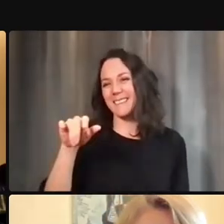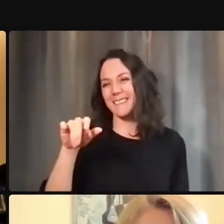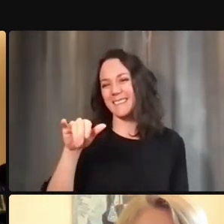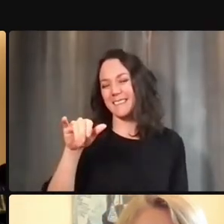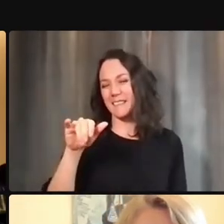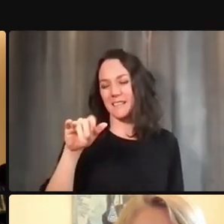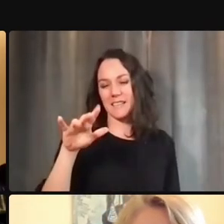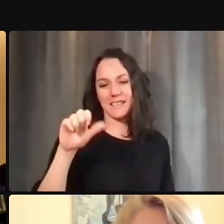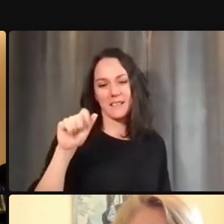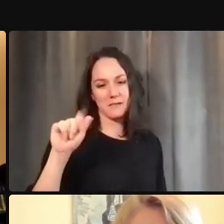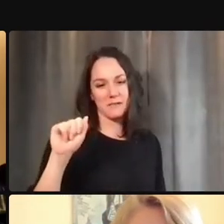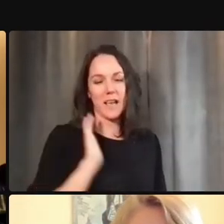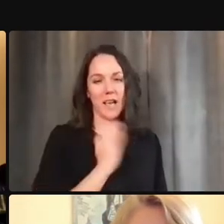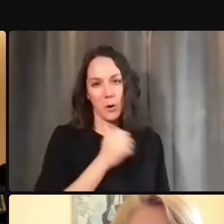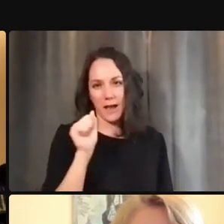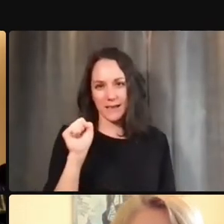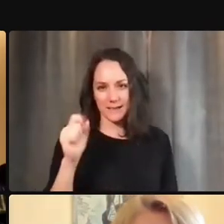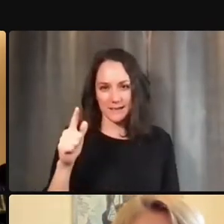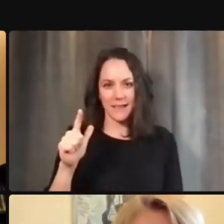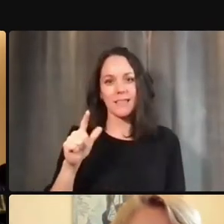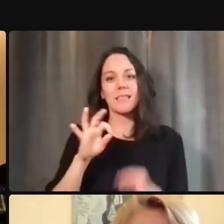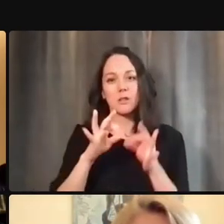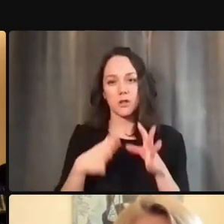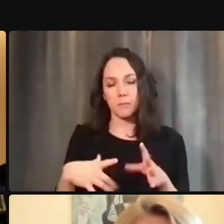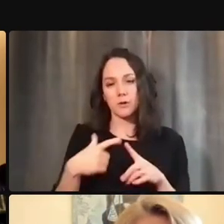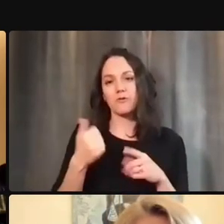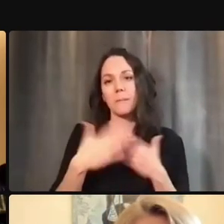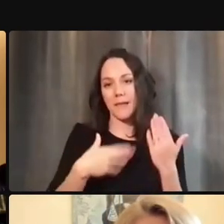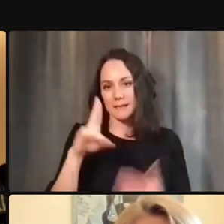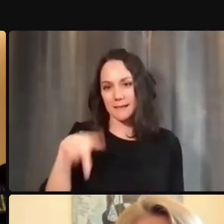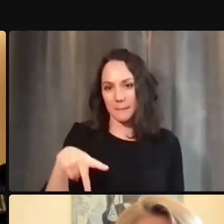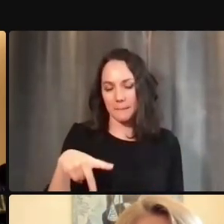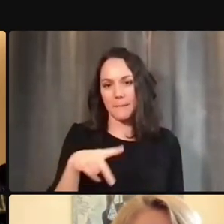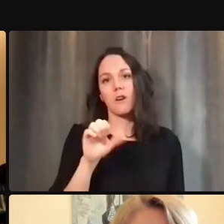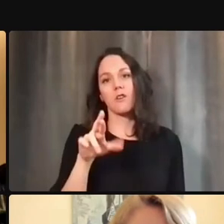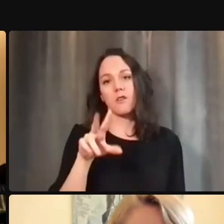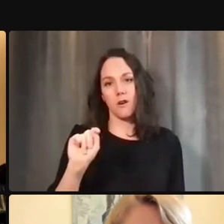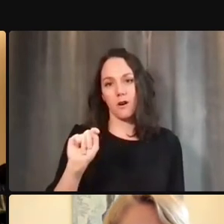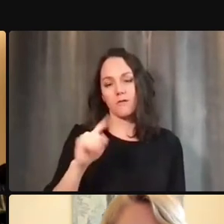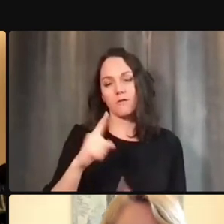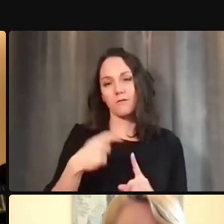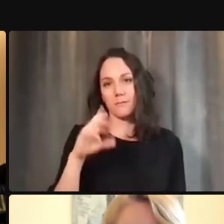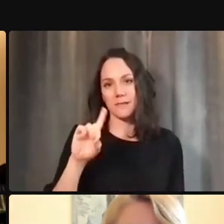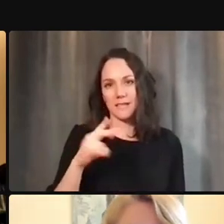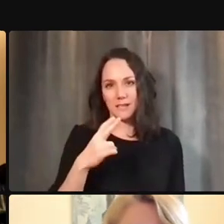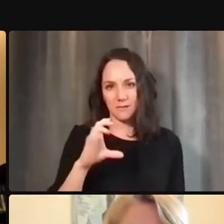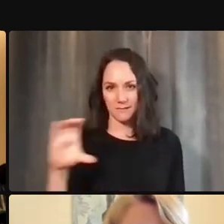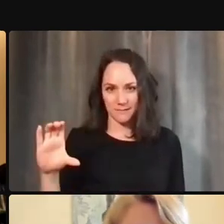our ASL interpreters from hands up productions are cart captioner for DHCC